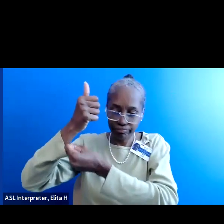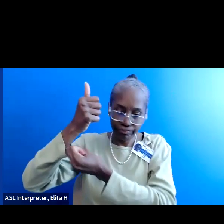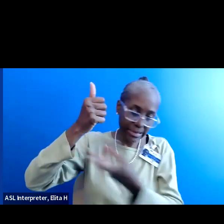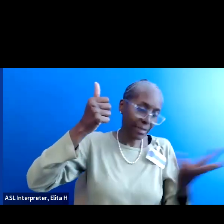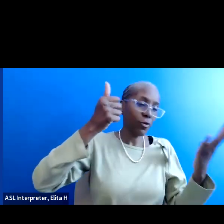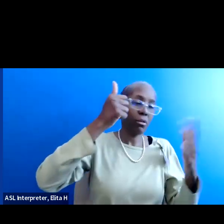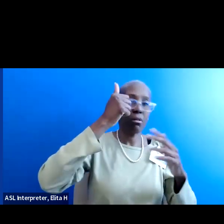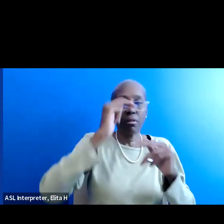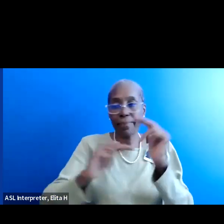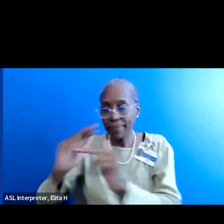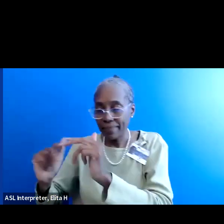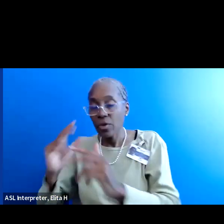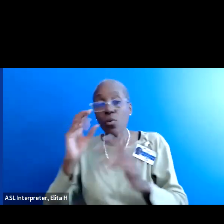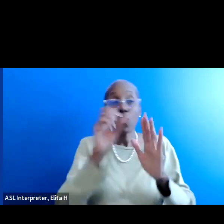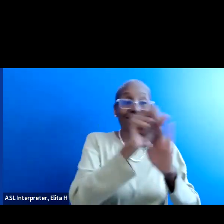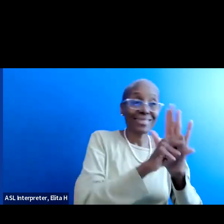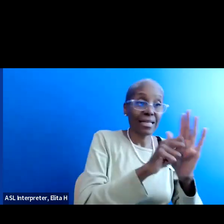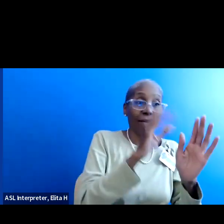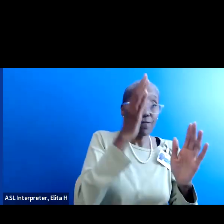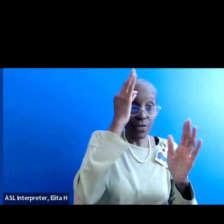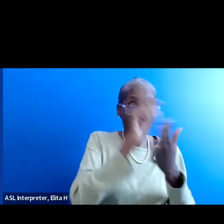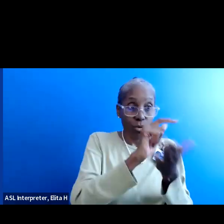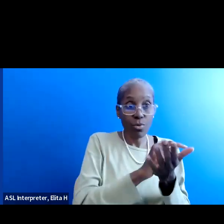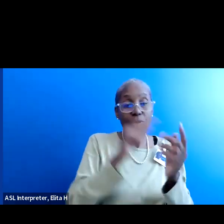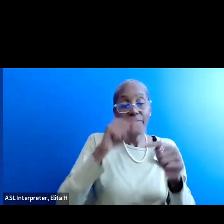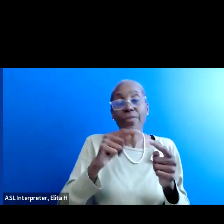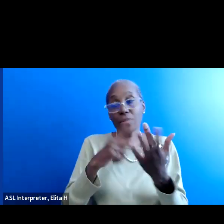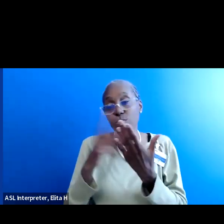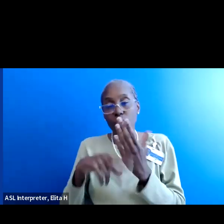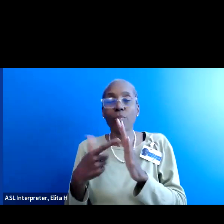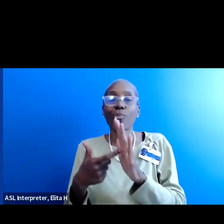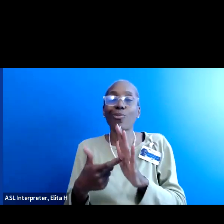state or federal law, the Ombudsman Program is required to participate